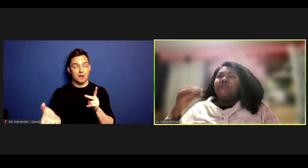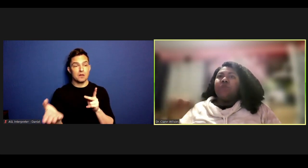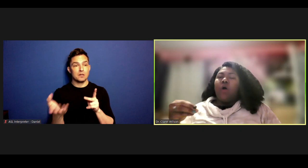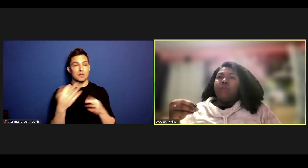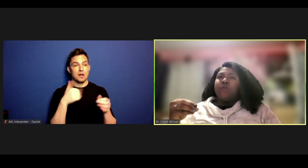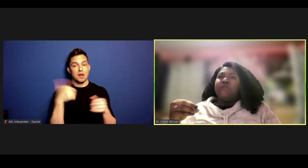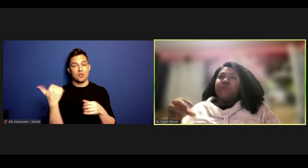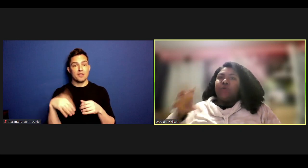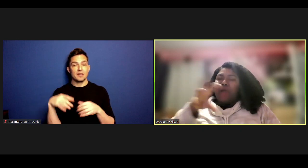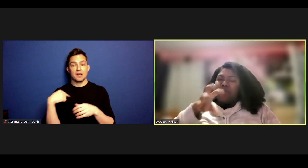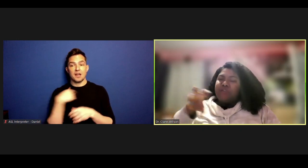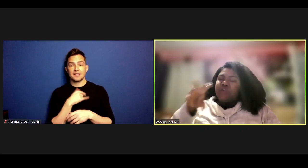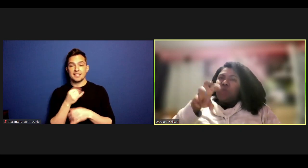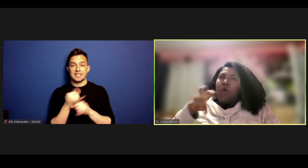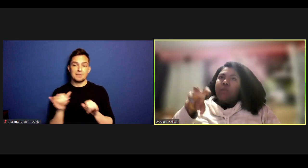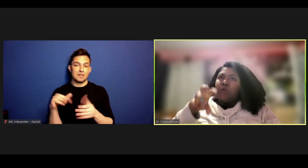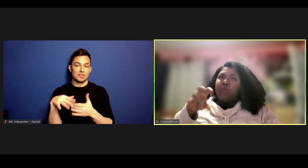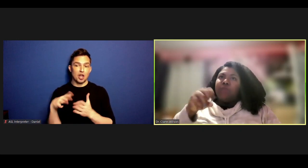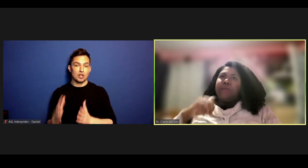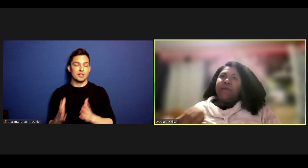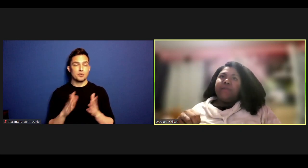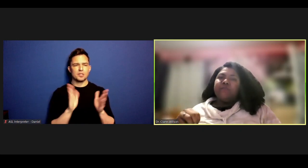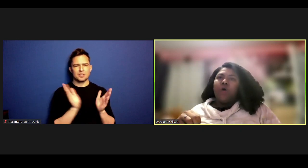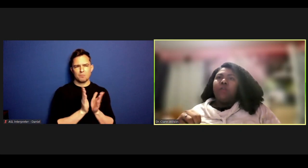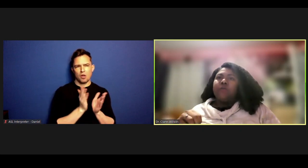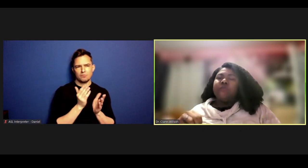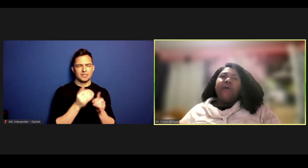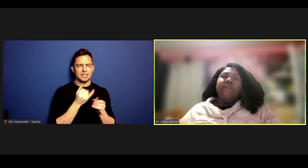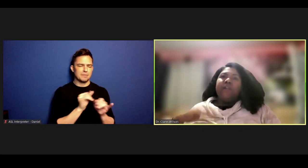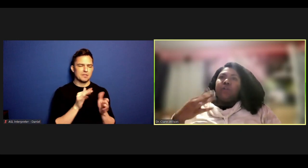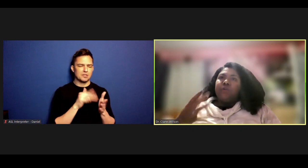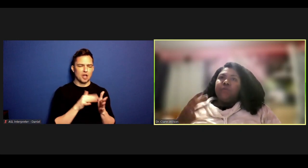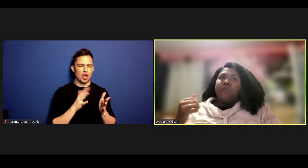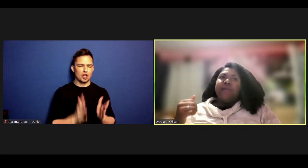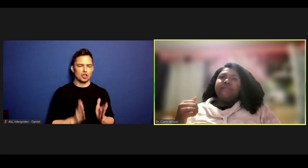scholars. And it was a small little group of independent scholars that include the likes